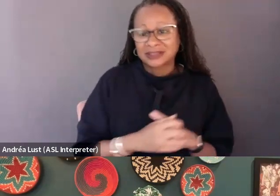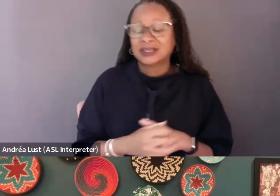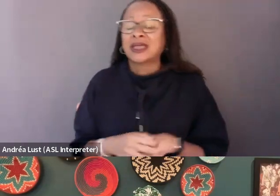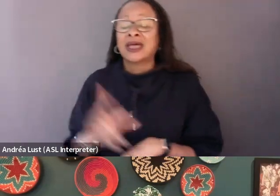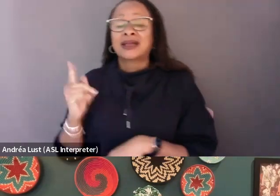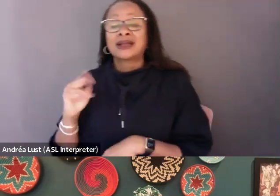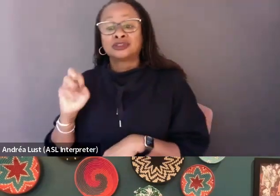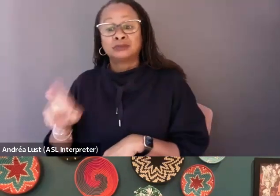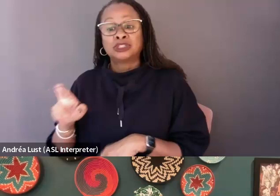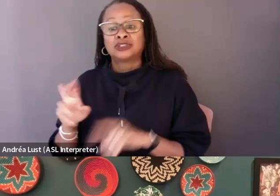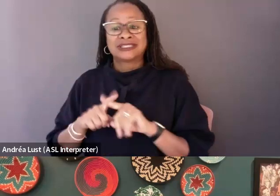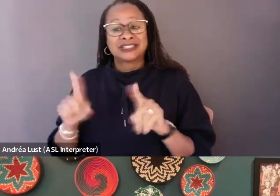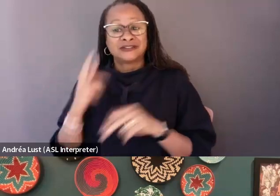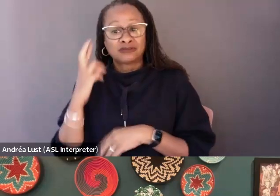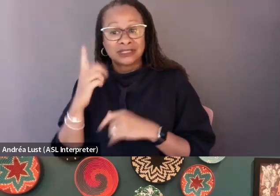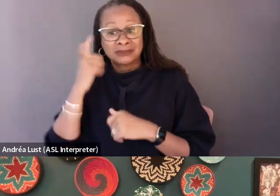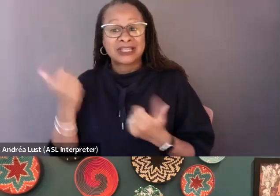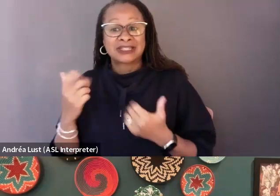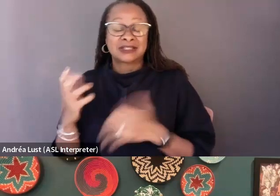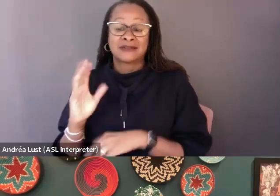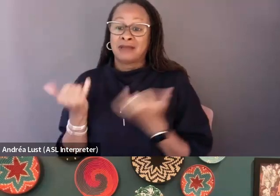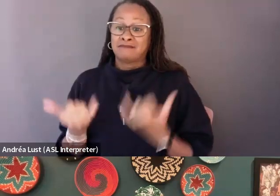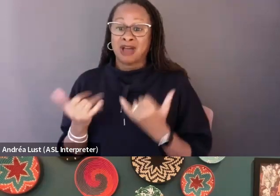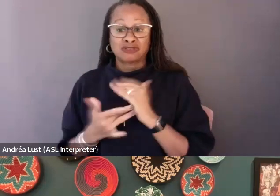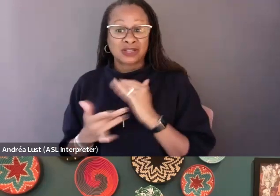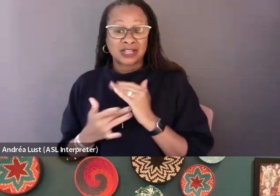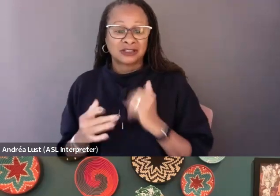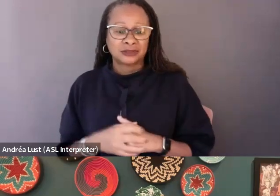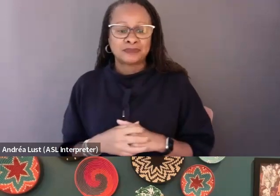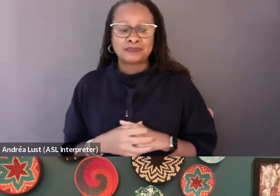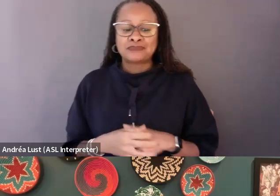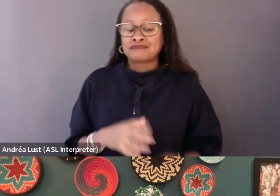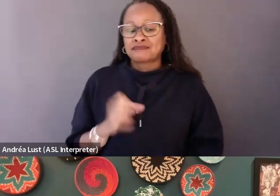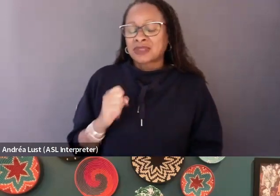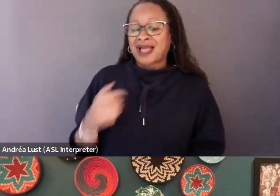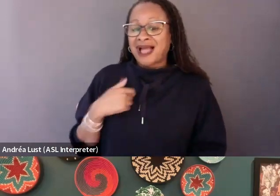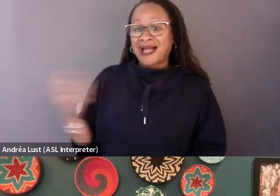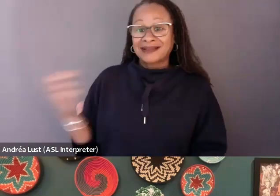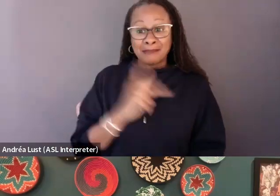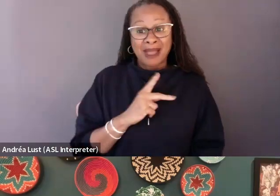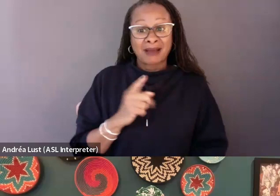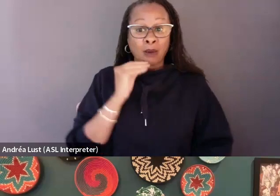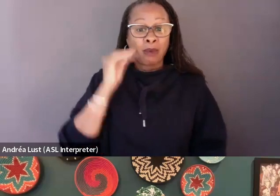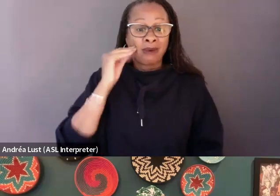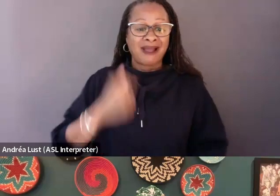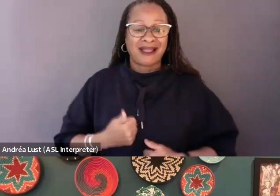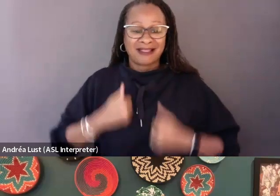does not take the individual into account. I came back and I lived next to a Koli village.